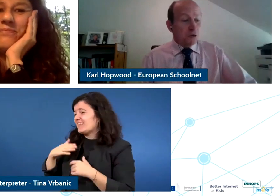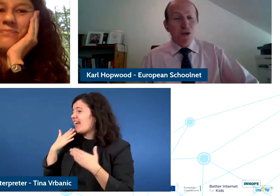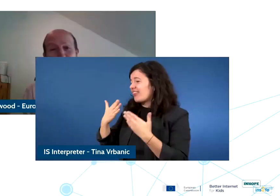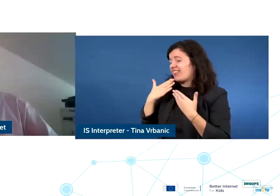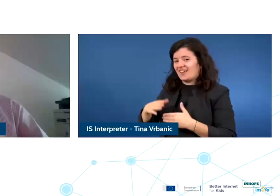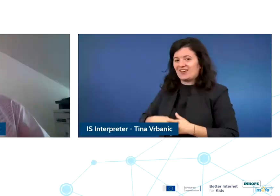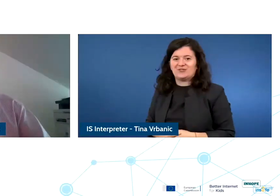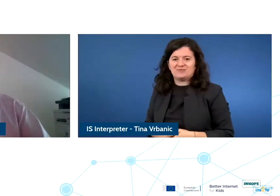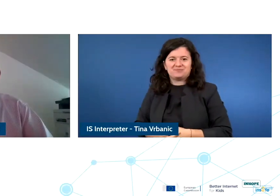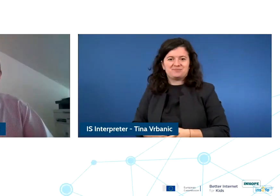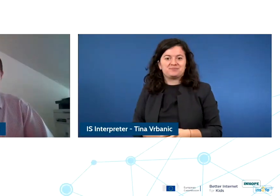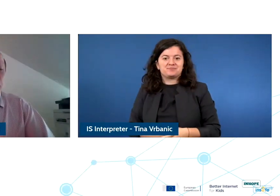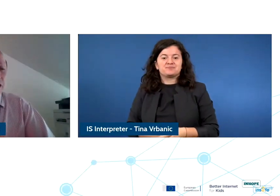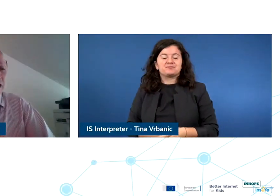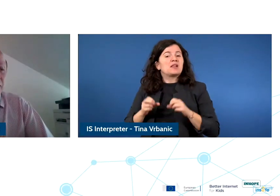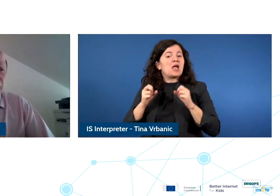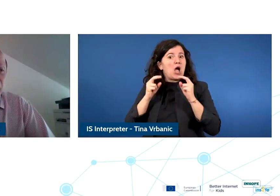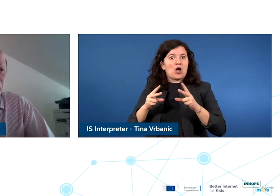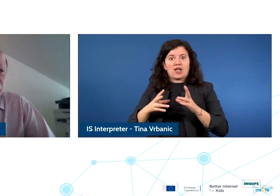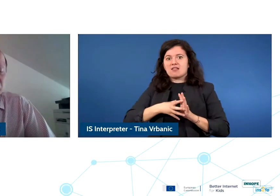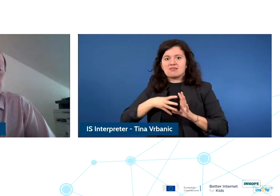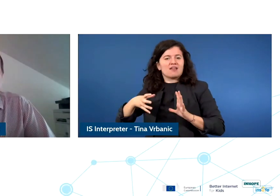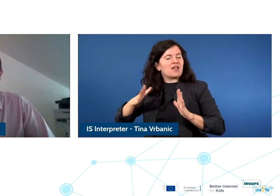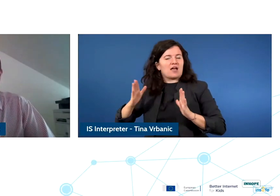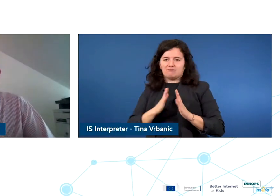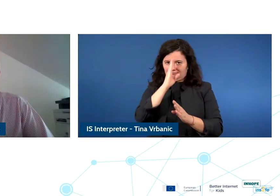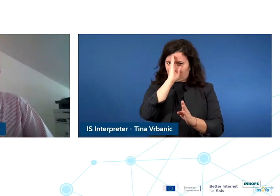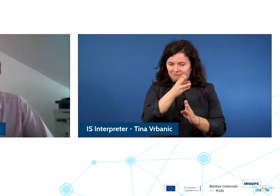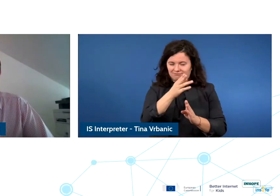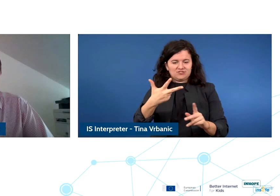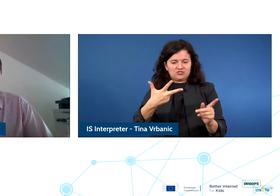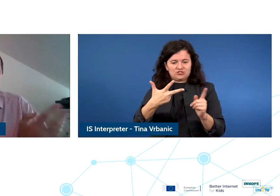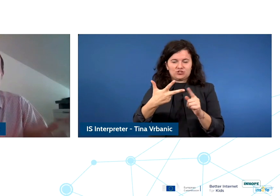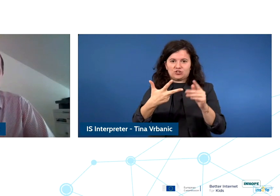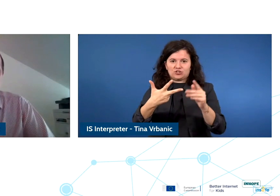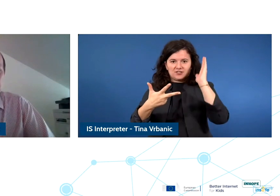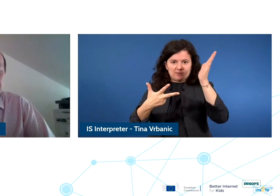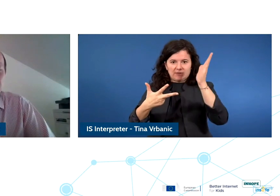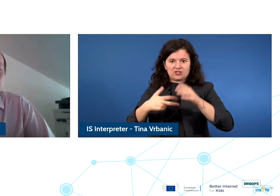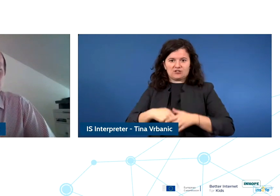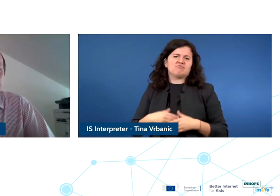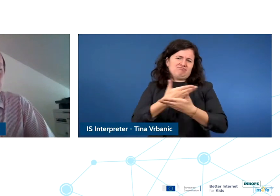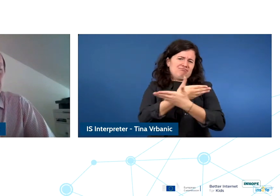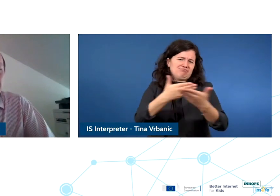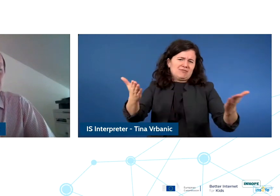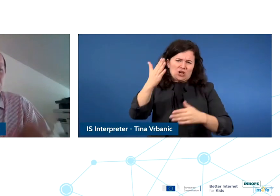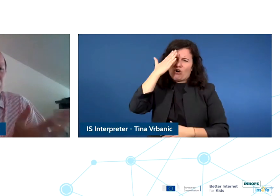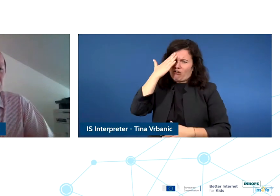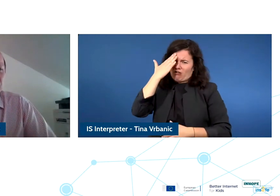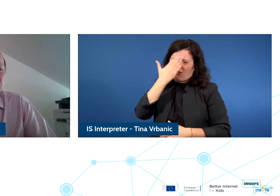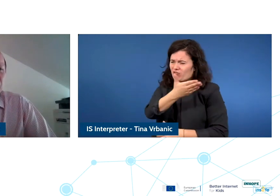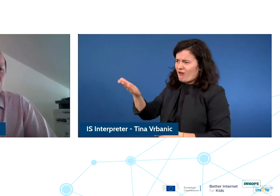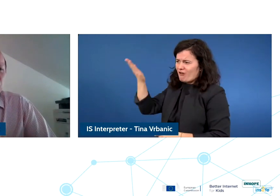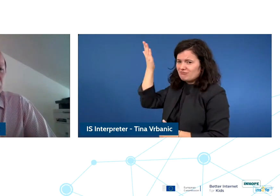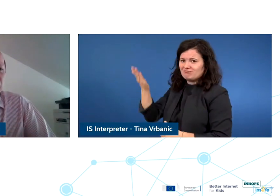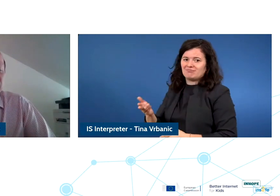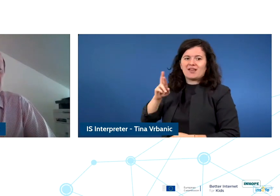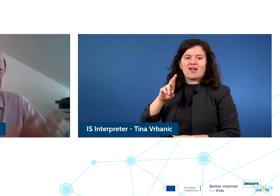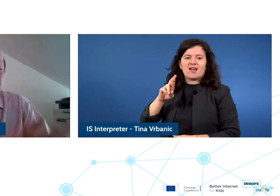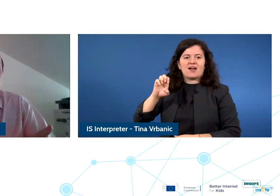And so without further ado, I'll bring in our next speaker, RÃ©gina is head of the